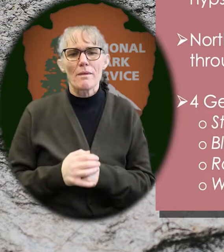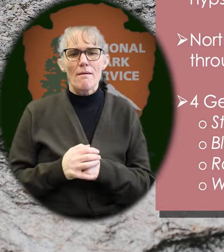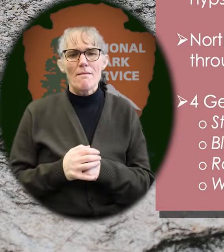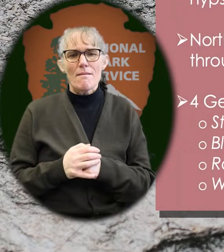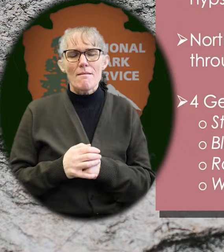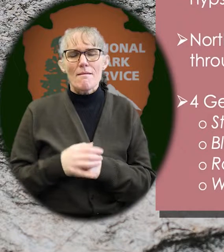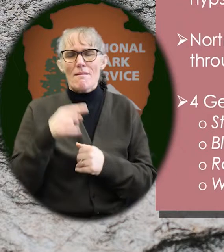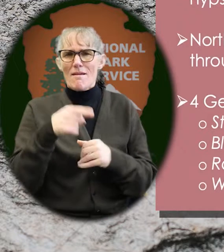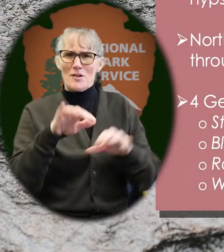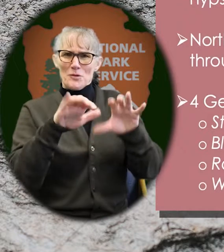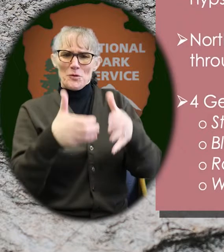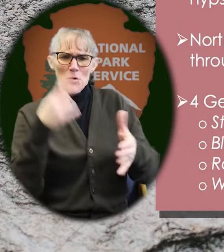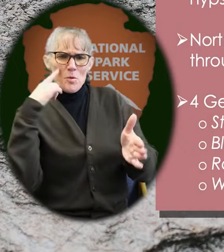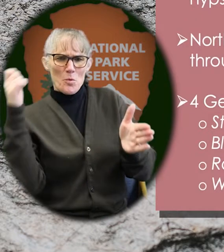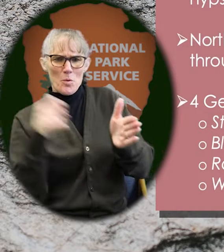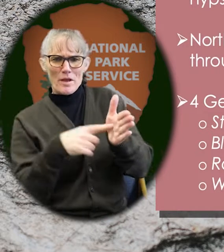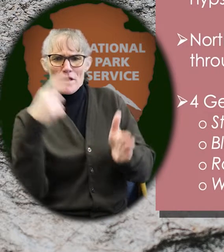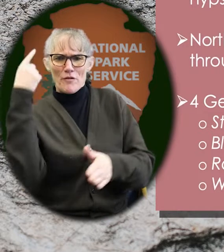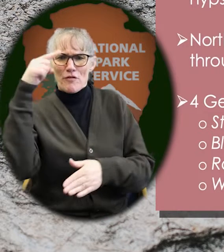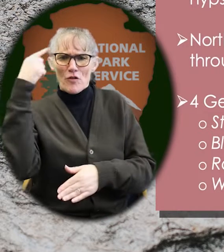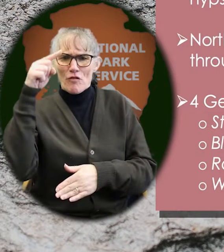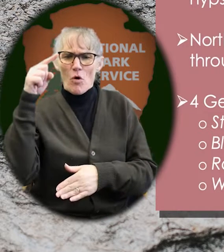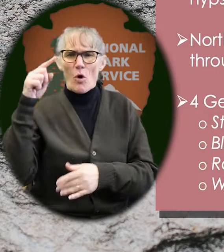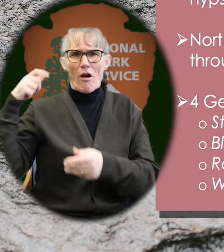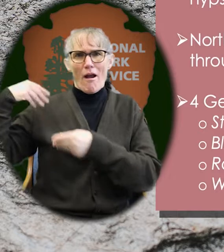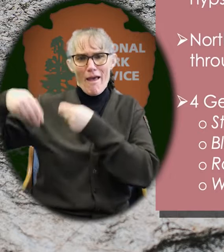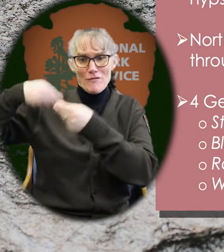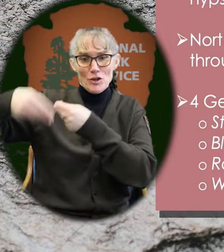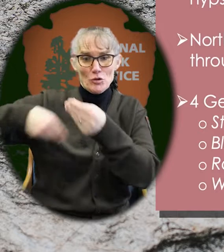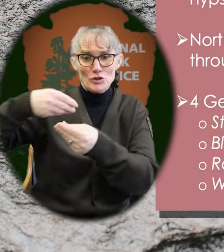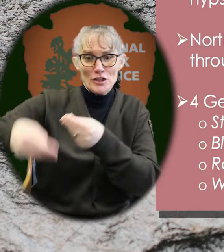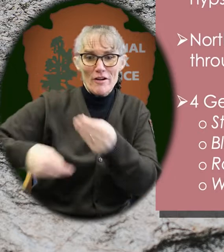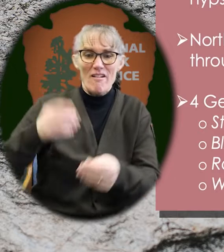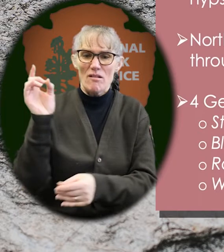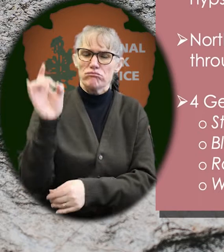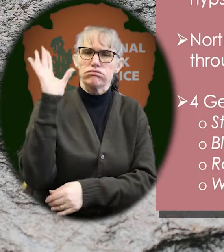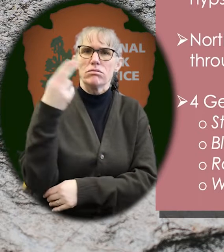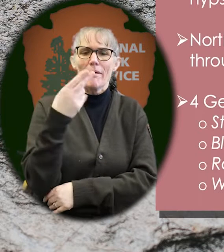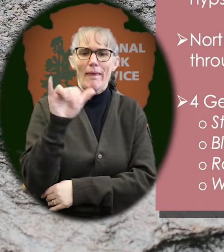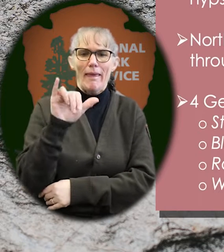And then they're also, really this group is known for their evolution of extreme hypsodonty.